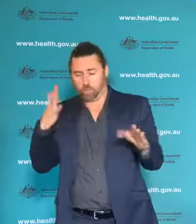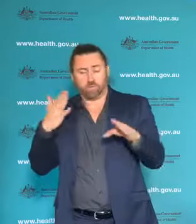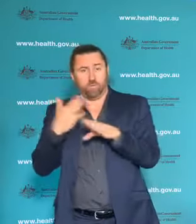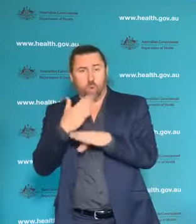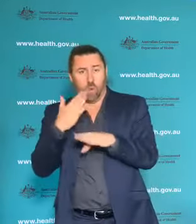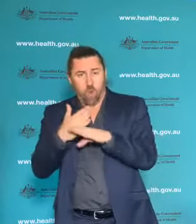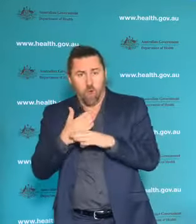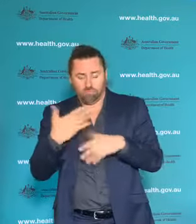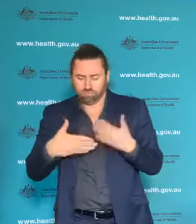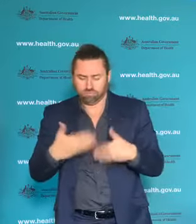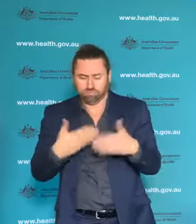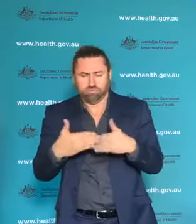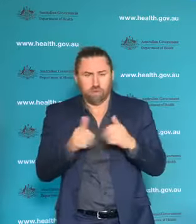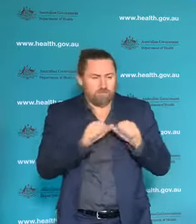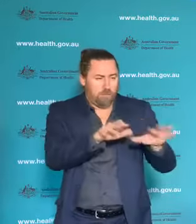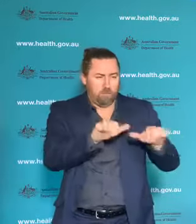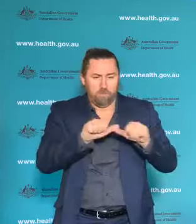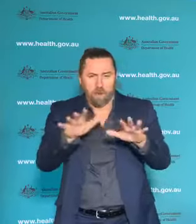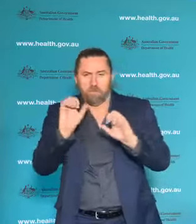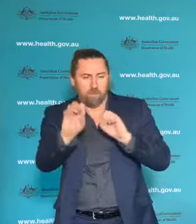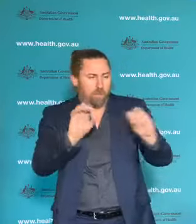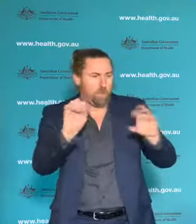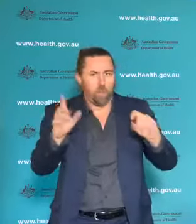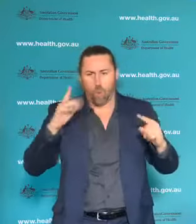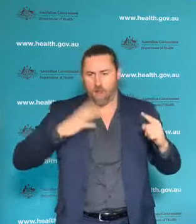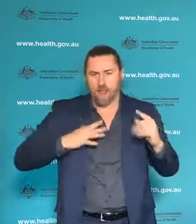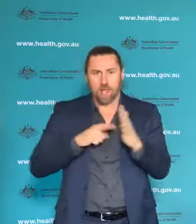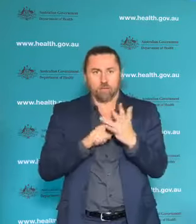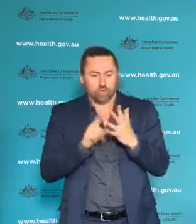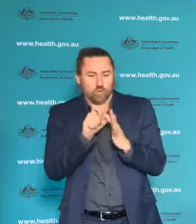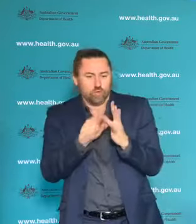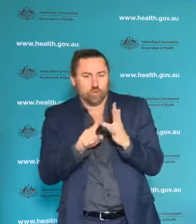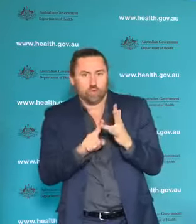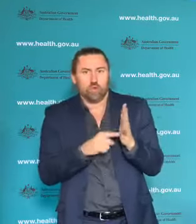to grow over the days ahead as we get each and every one of these